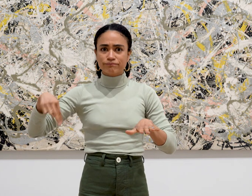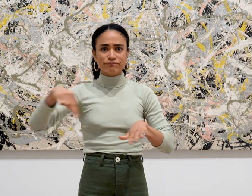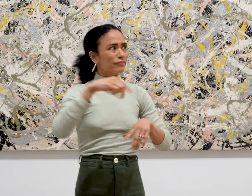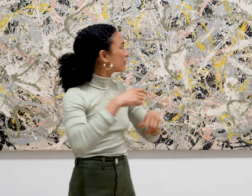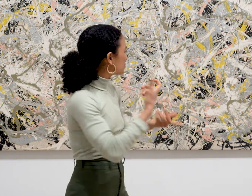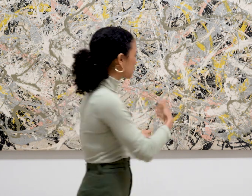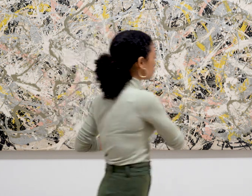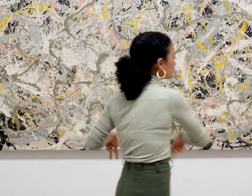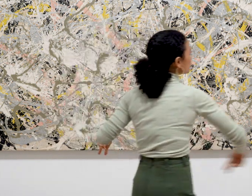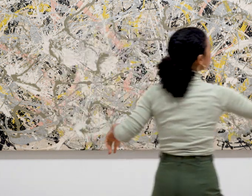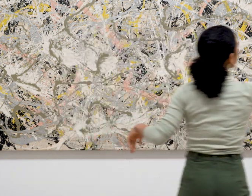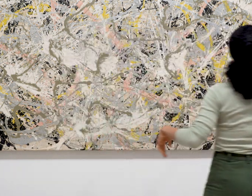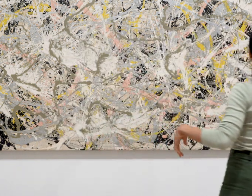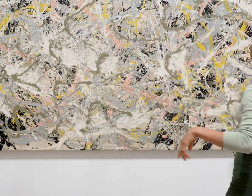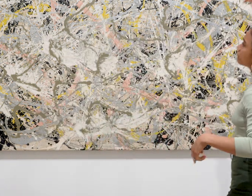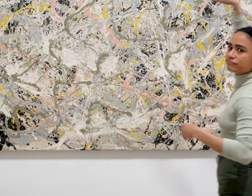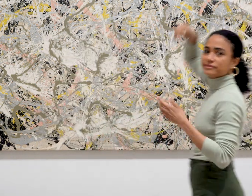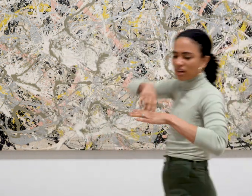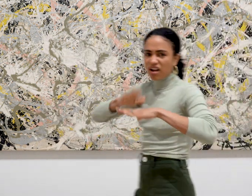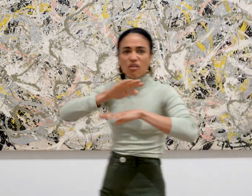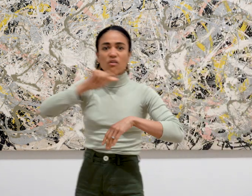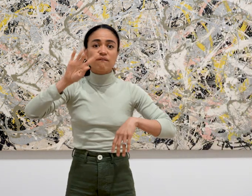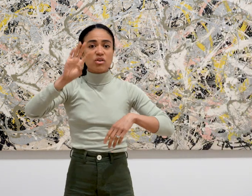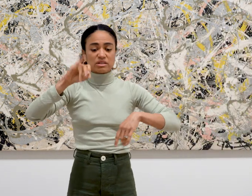He used this technique while walking around all four sides of the canvas.